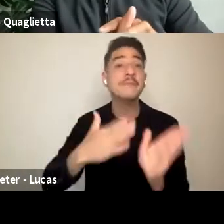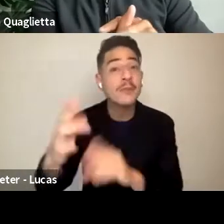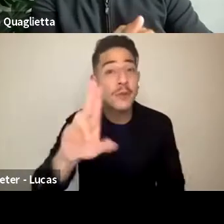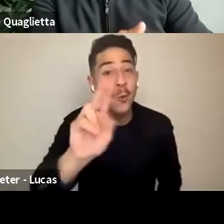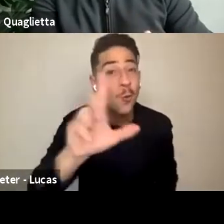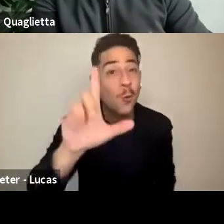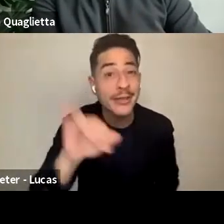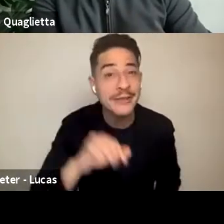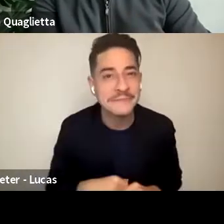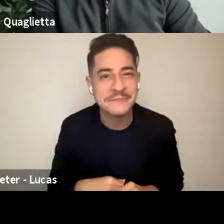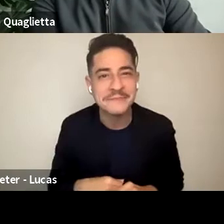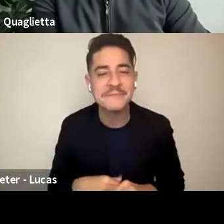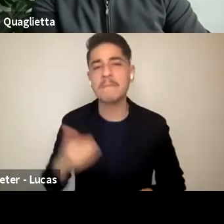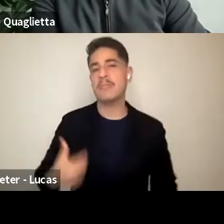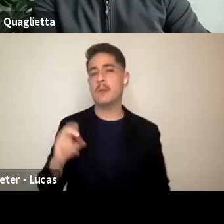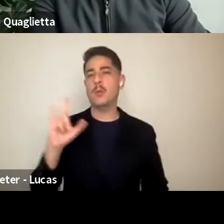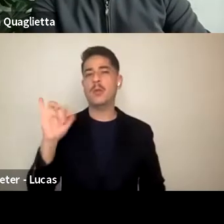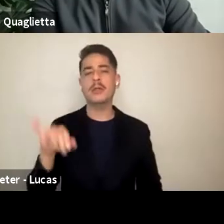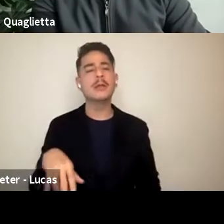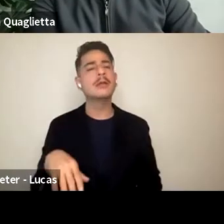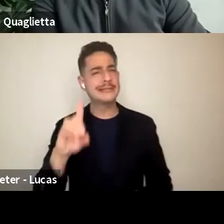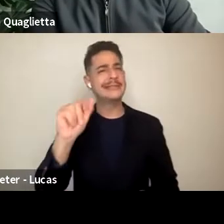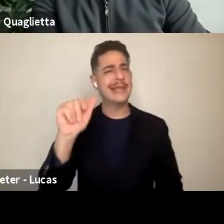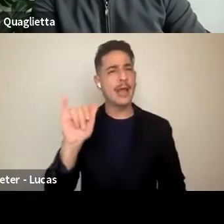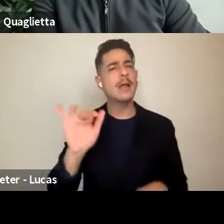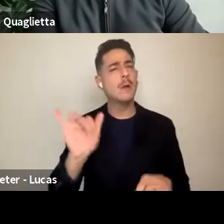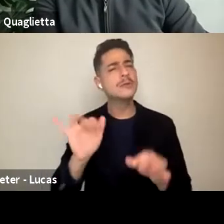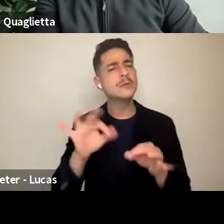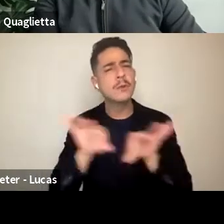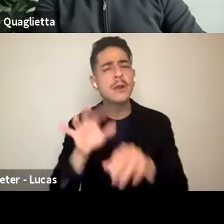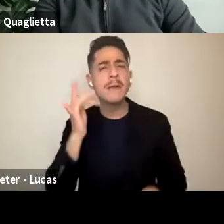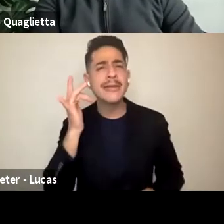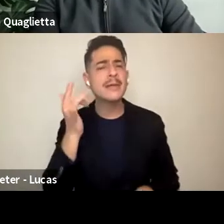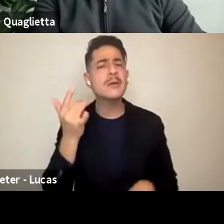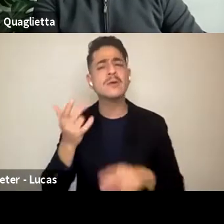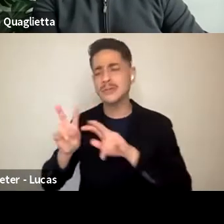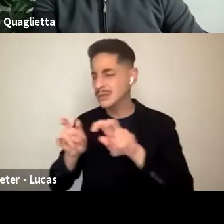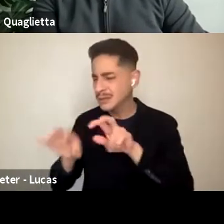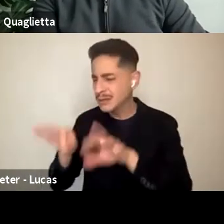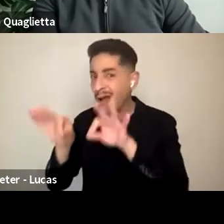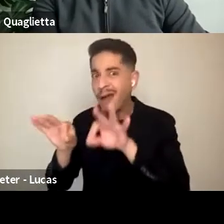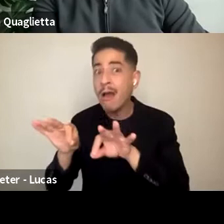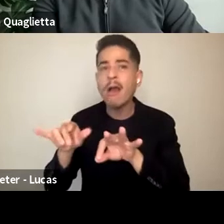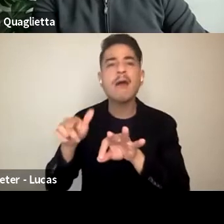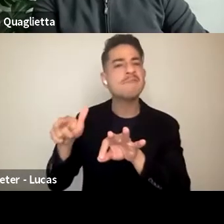So data is very useful also, because then you can discover some weaknesses that you can see on certain templates.